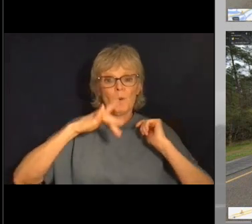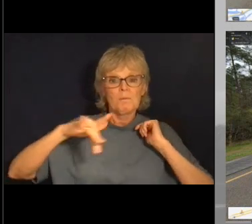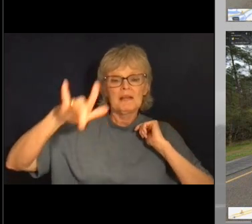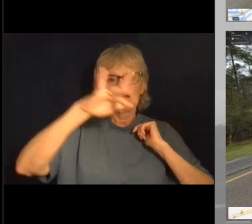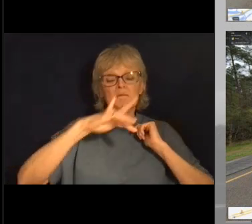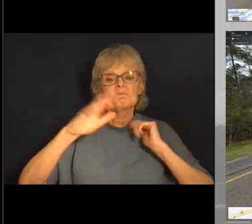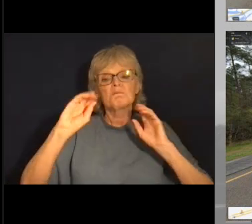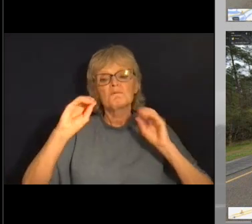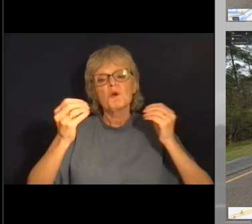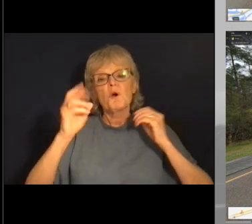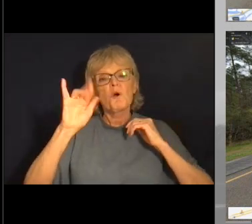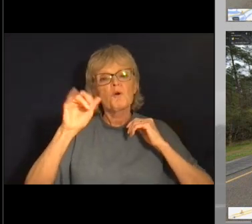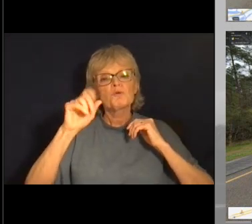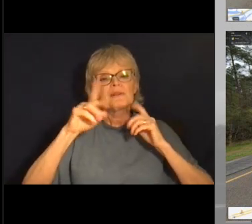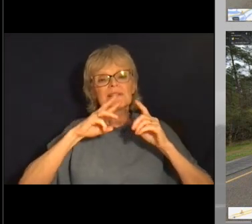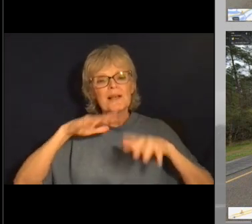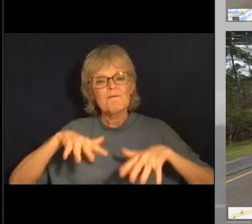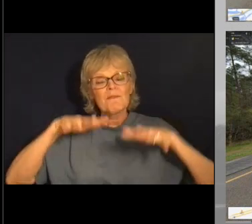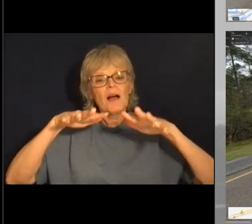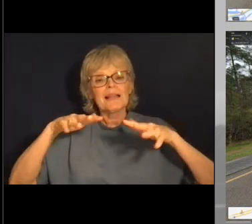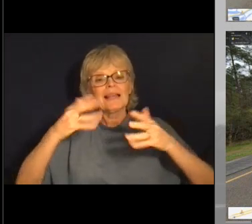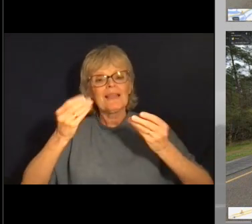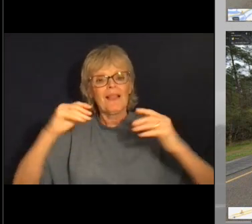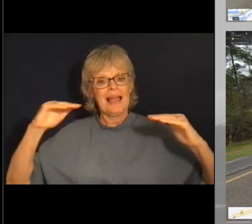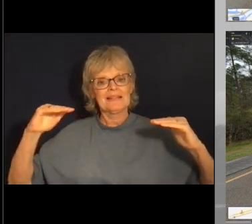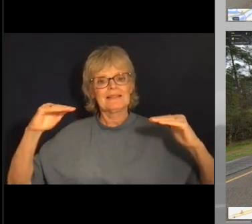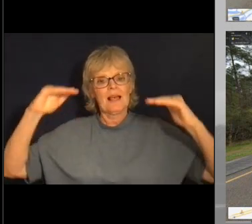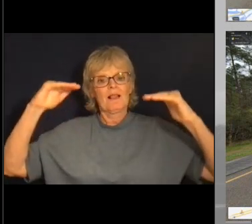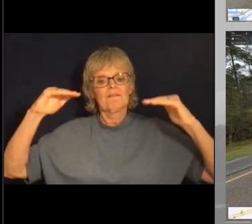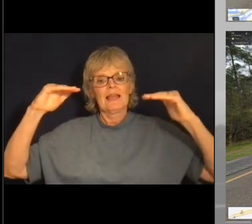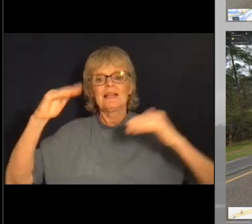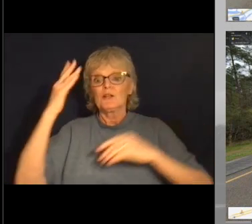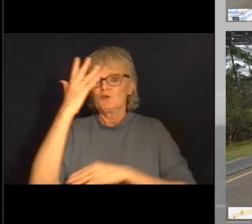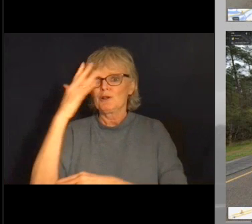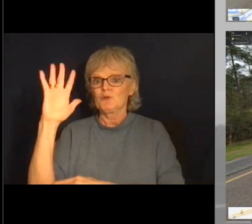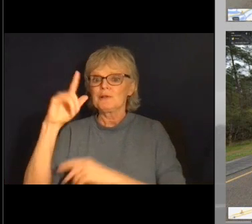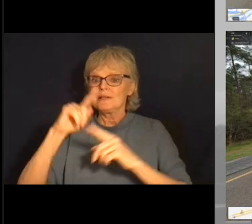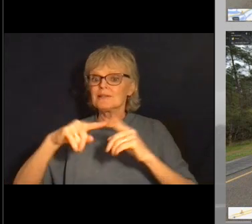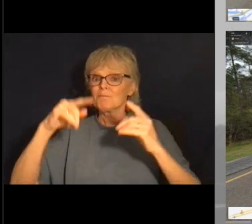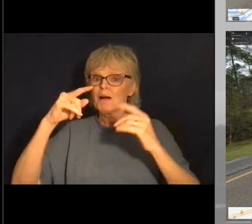'cause it's kind of elevated and there are trees, but they're pretty far away. But those power lines could be a problem.